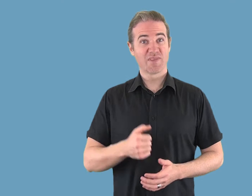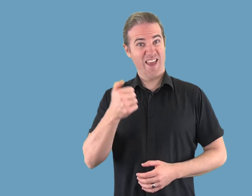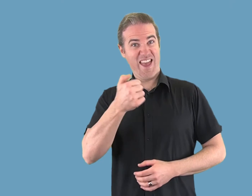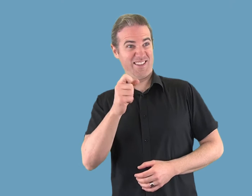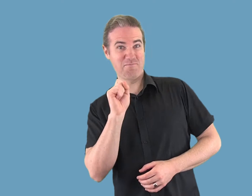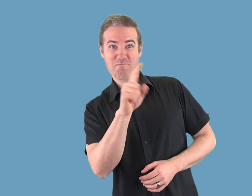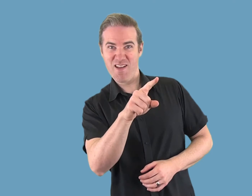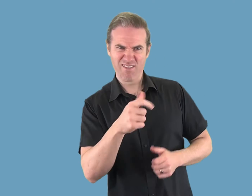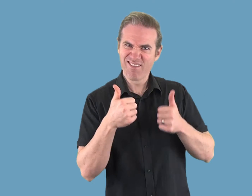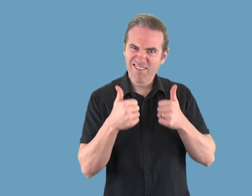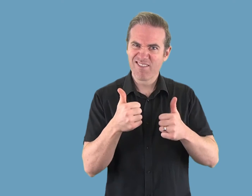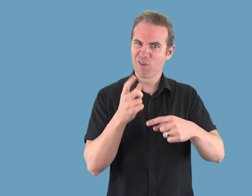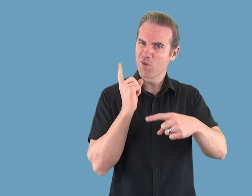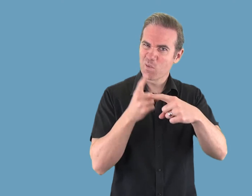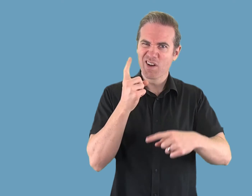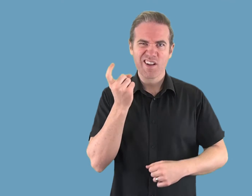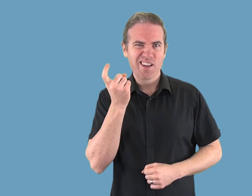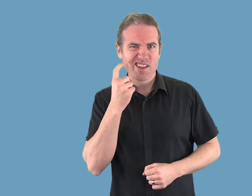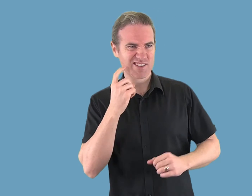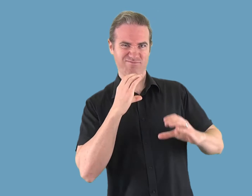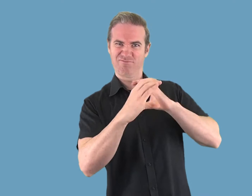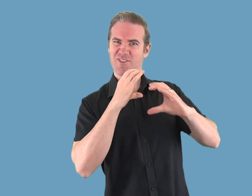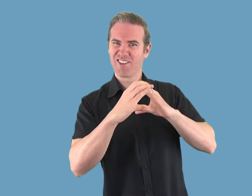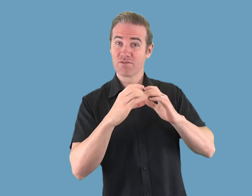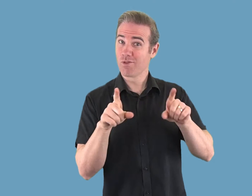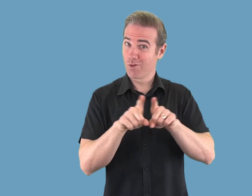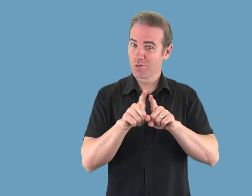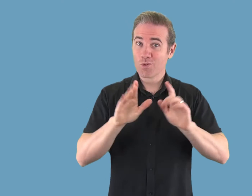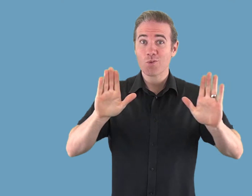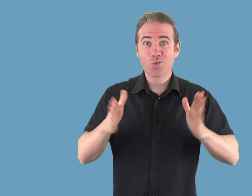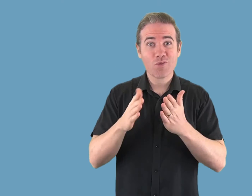Texts are a quick and easy way to communicate and short